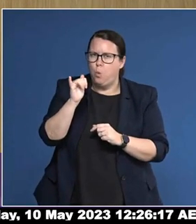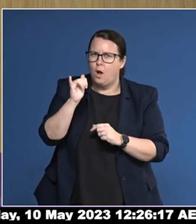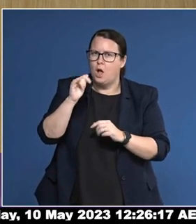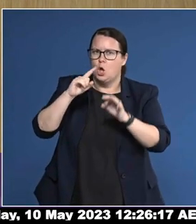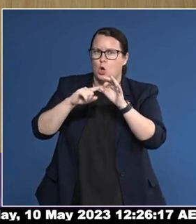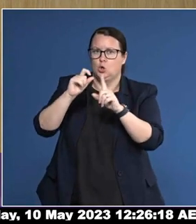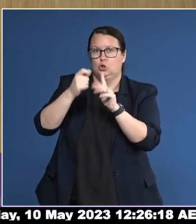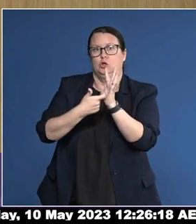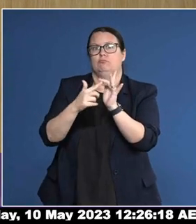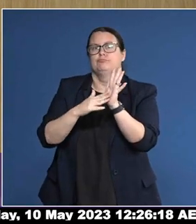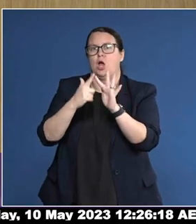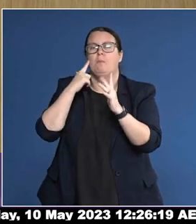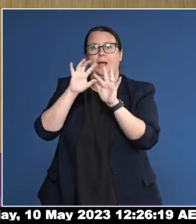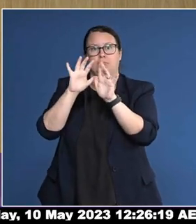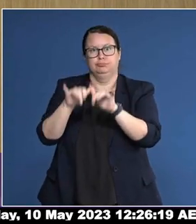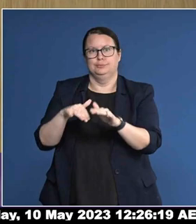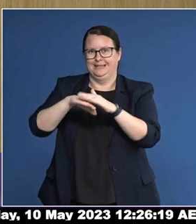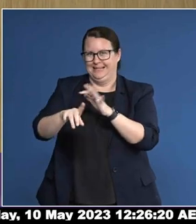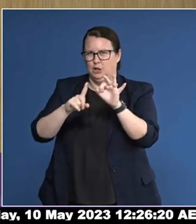the occurrences itself?? So there's two parts to this.